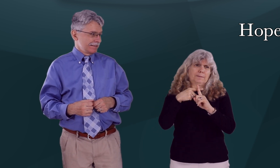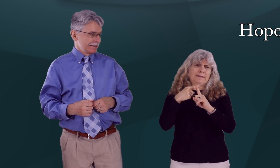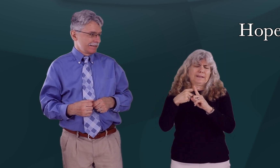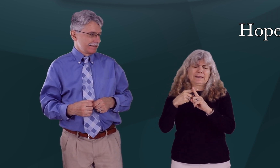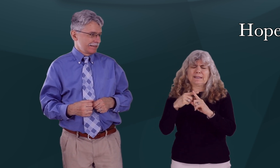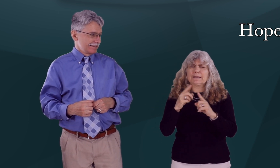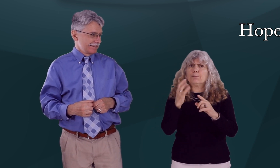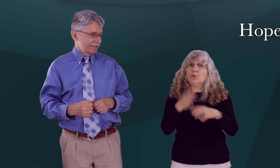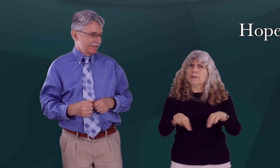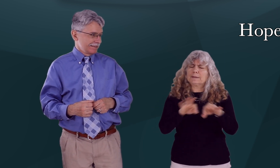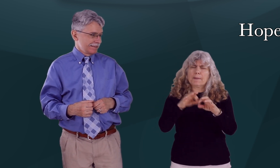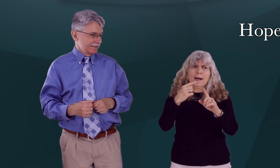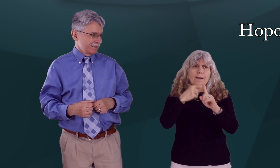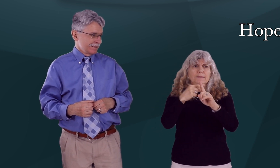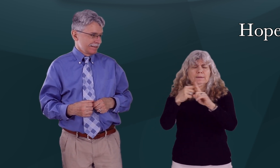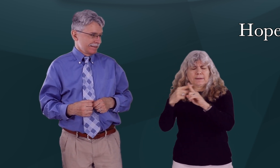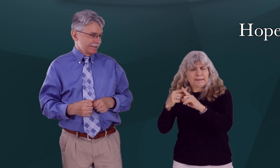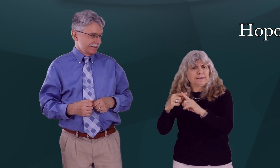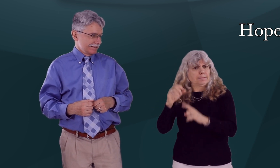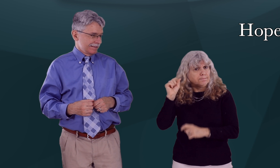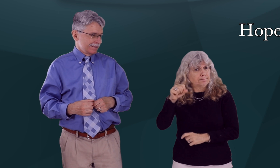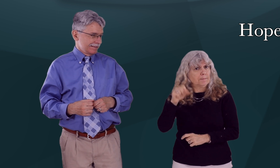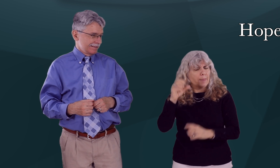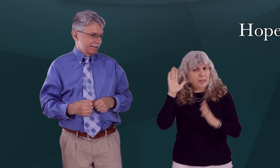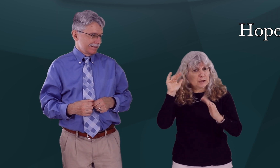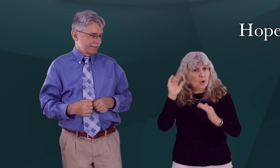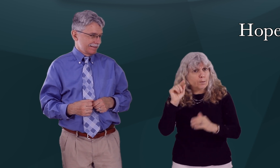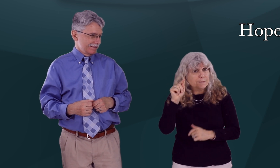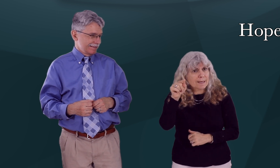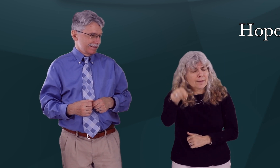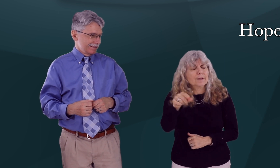It is important to be optimistic and to believe hope is out there.